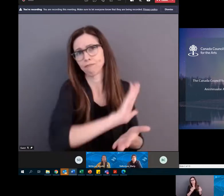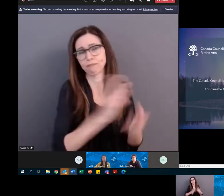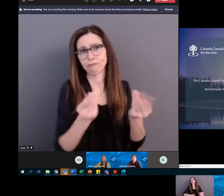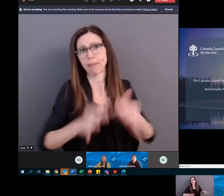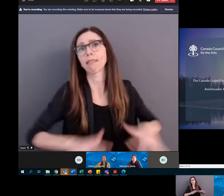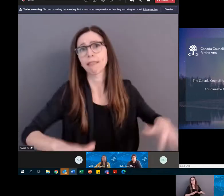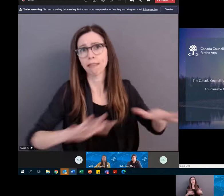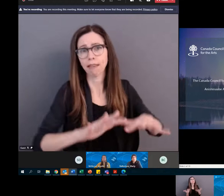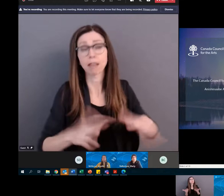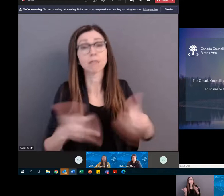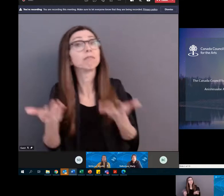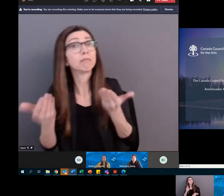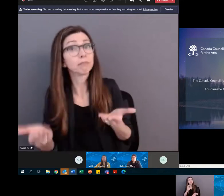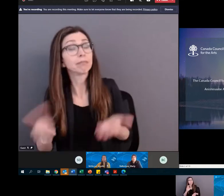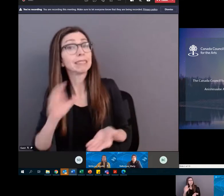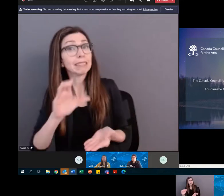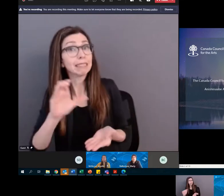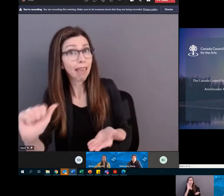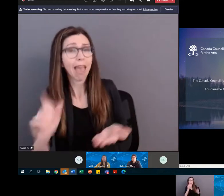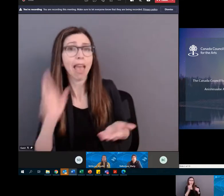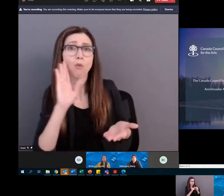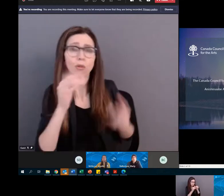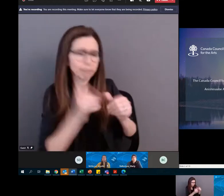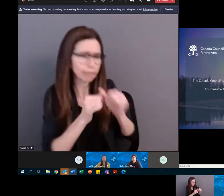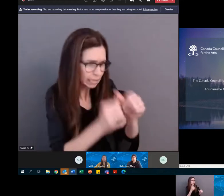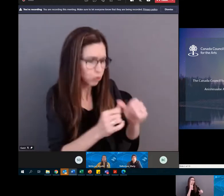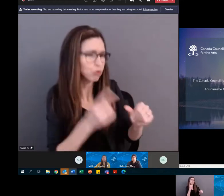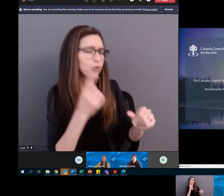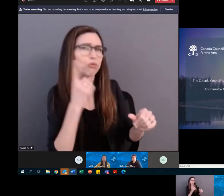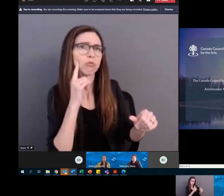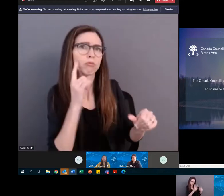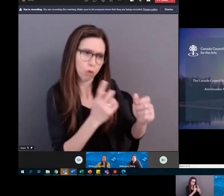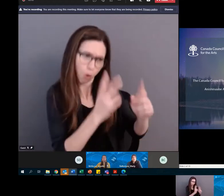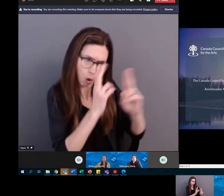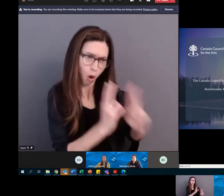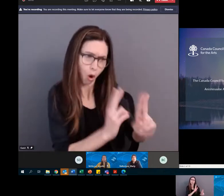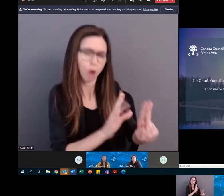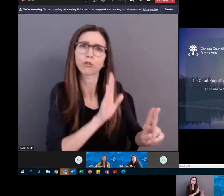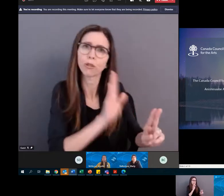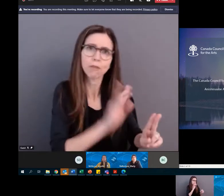honour the commitments to self-determination and sovereignty we